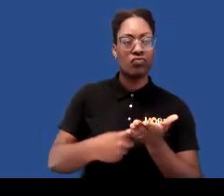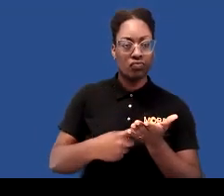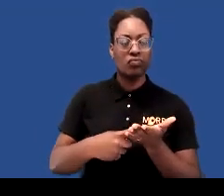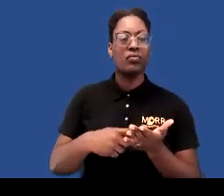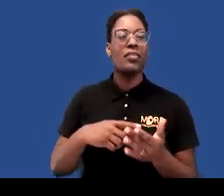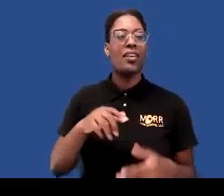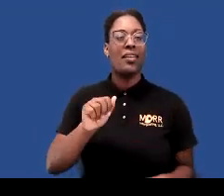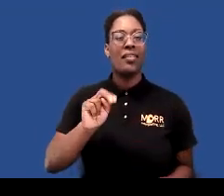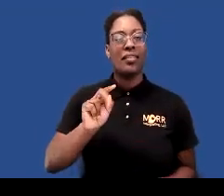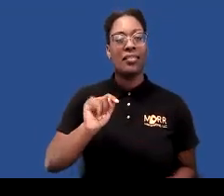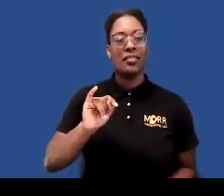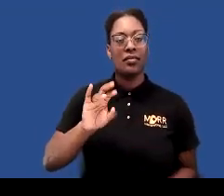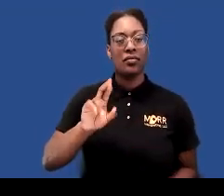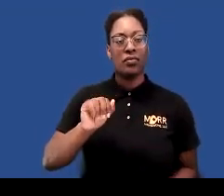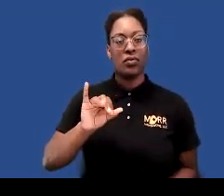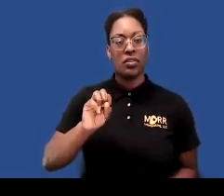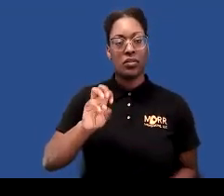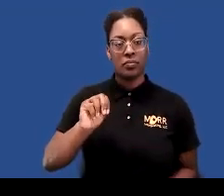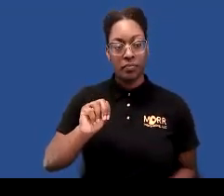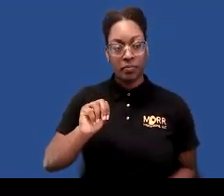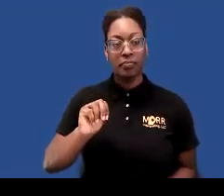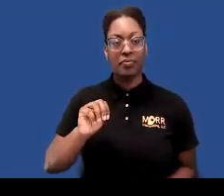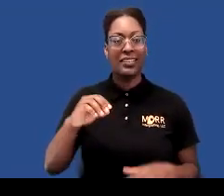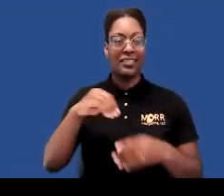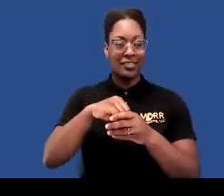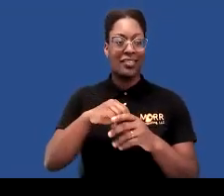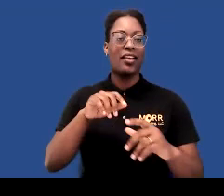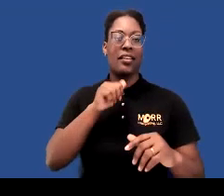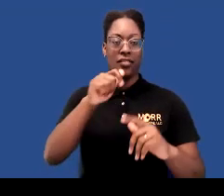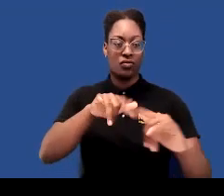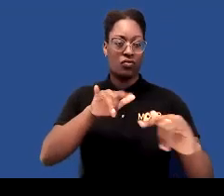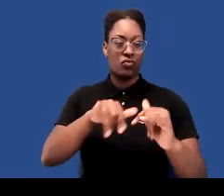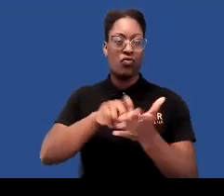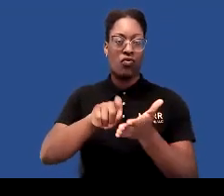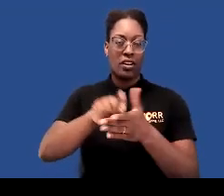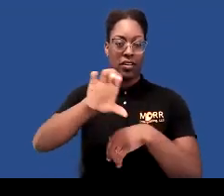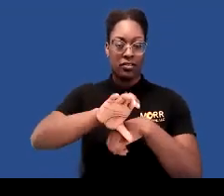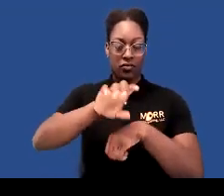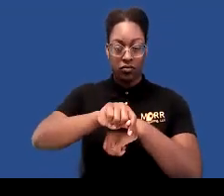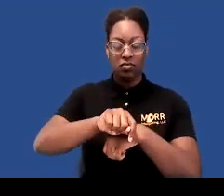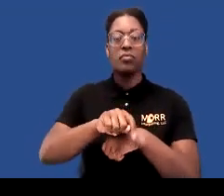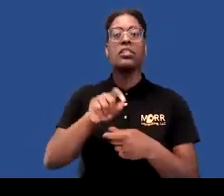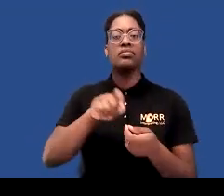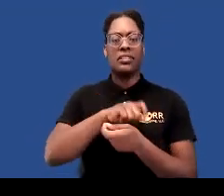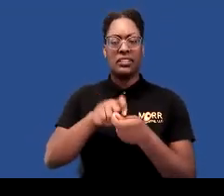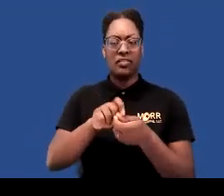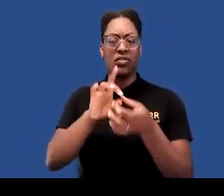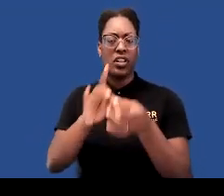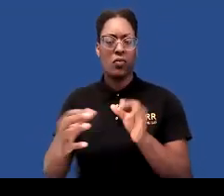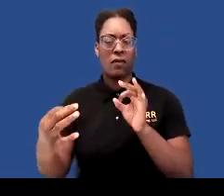specifically about potential strategies of enactments and potential features of this kind of feedback. Before I begin, though, I do want to acknowledge that for me,